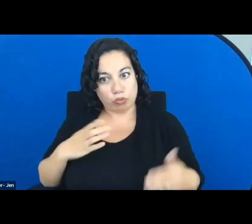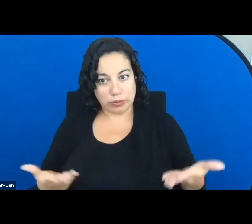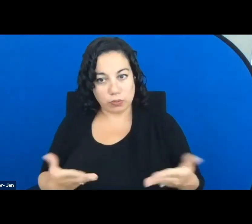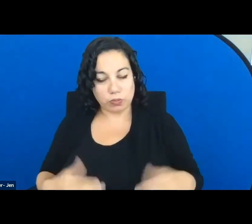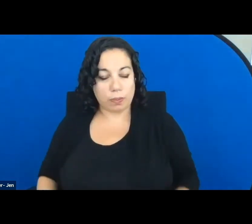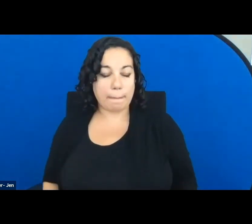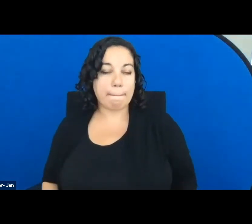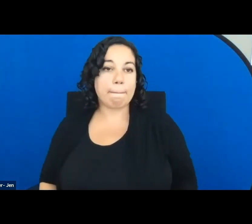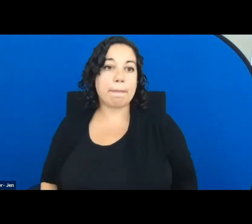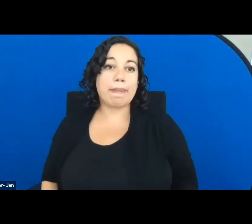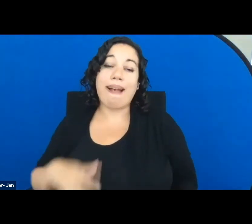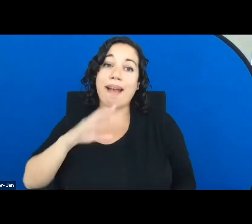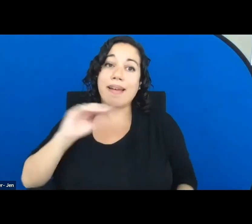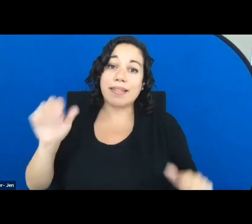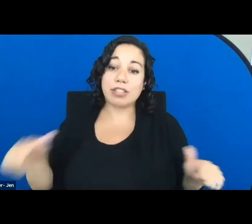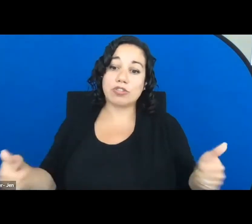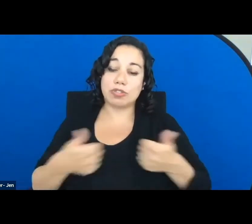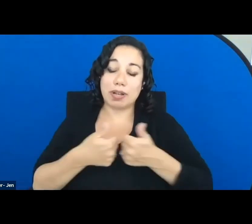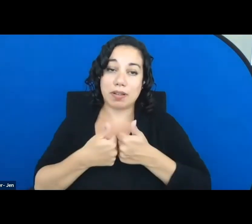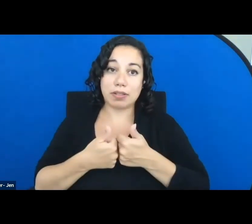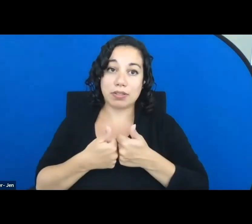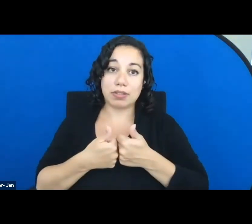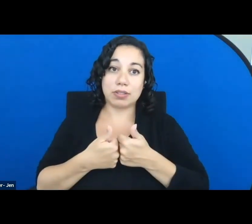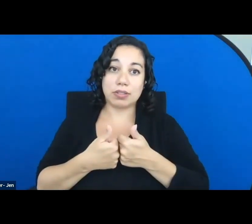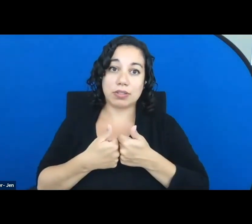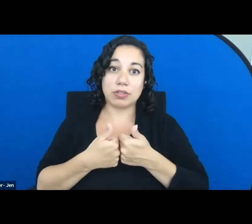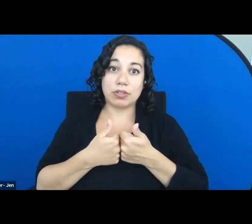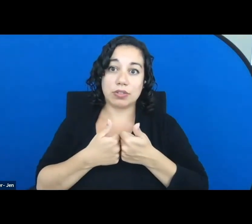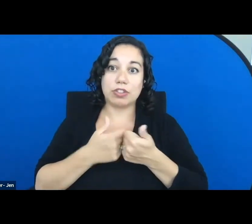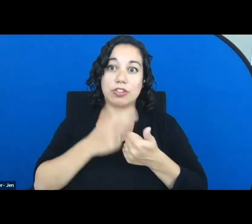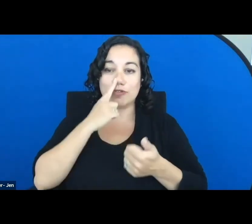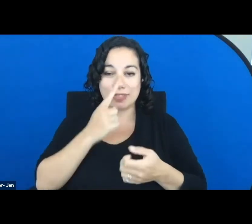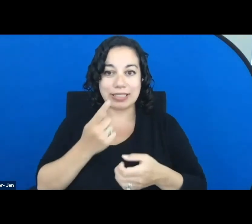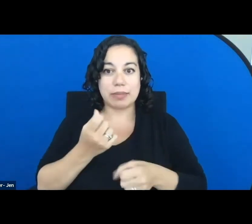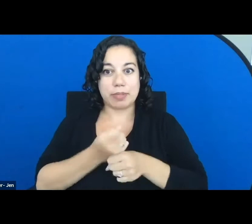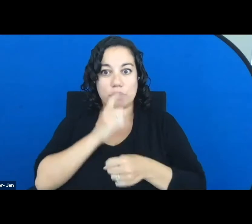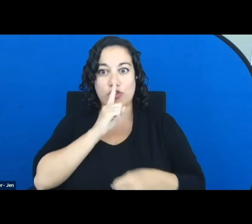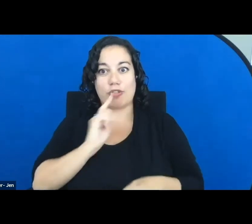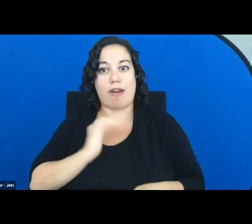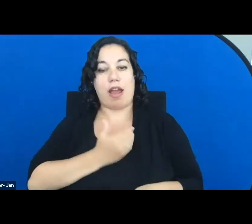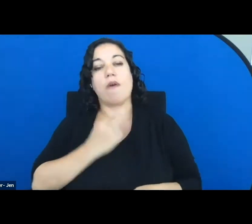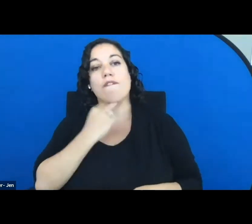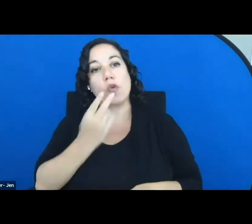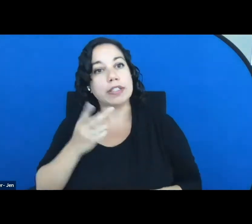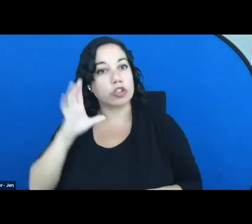challenging to really get our voice heard, even at this larger Council. So I’d like